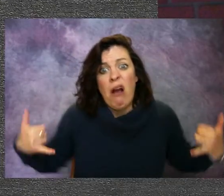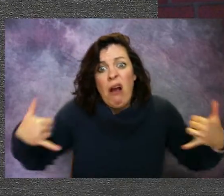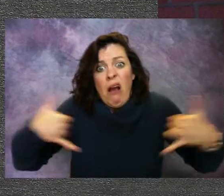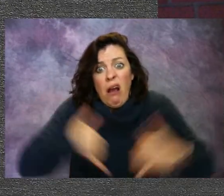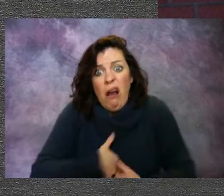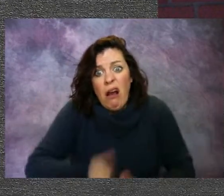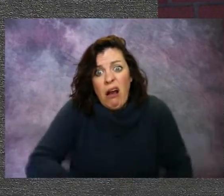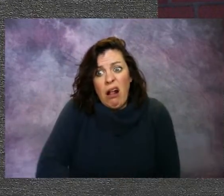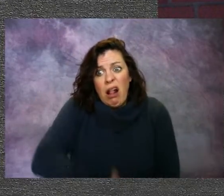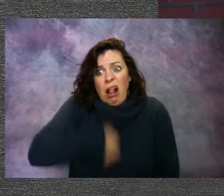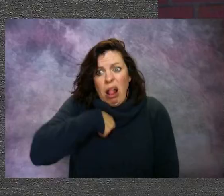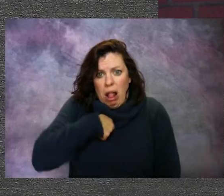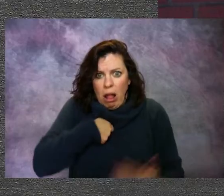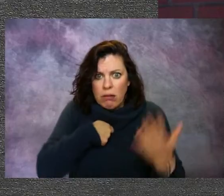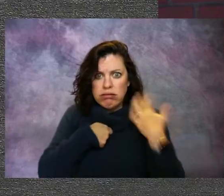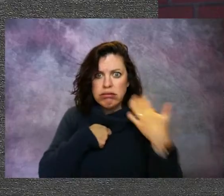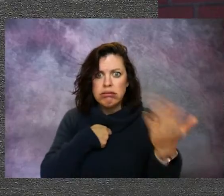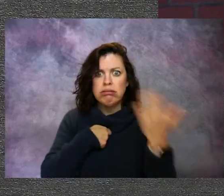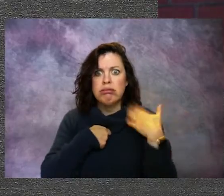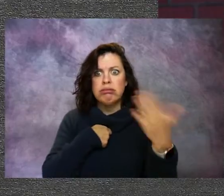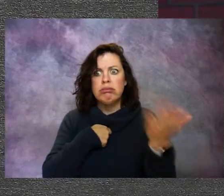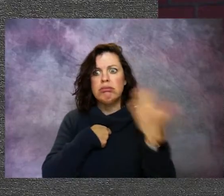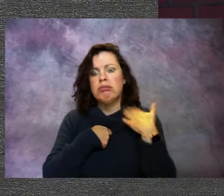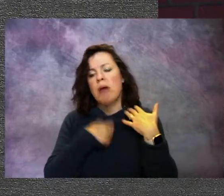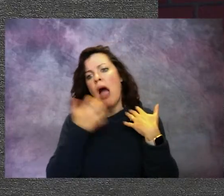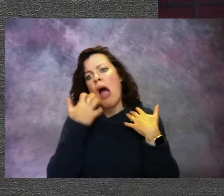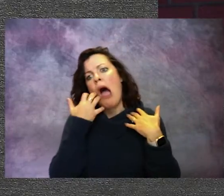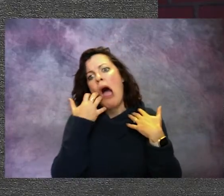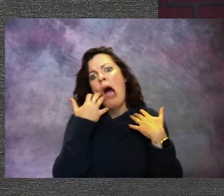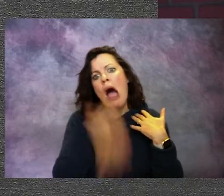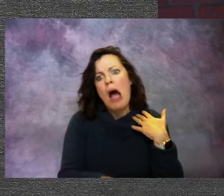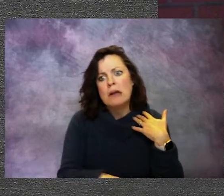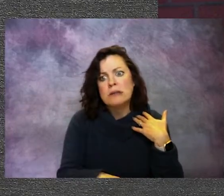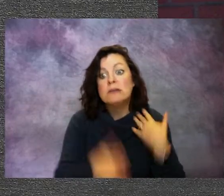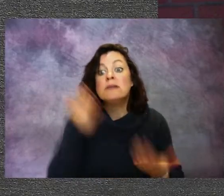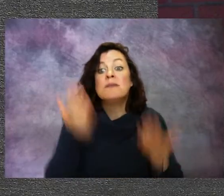But, in the winter, when it's really cold and snowy,